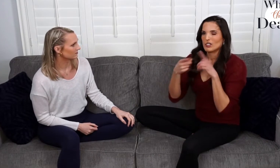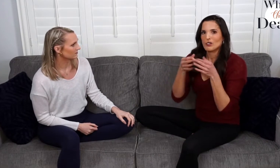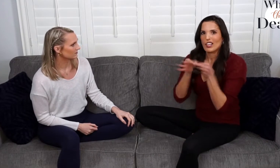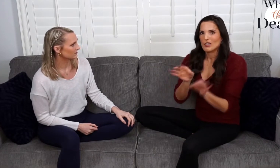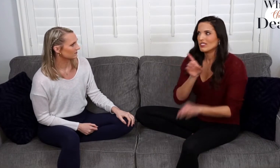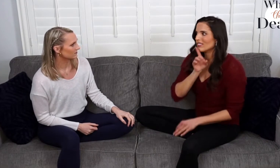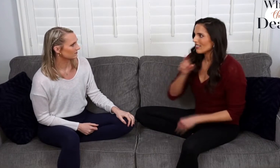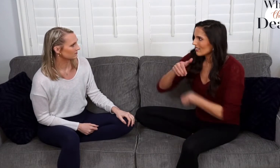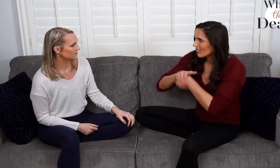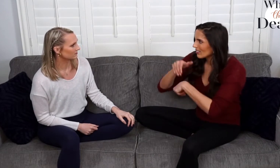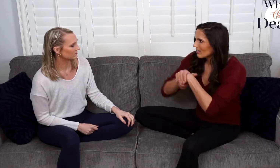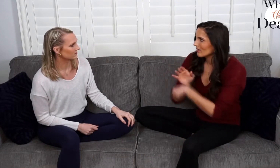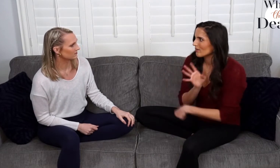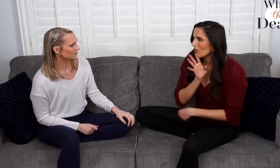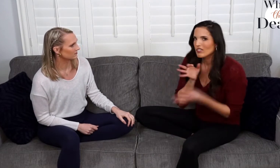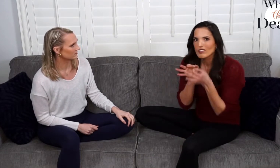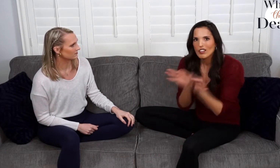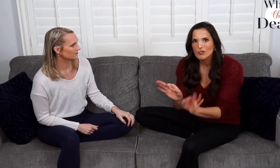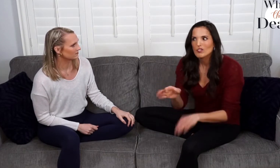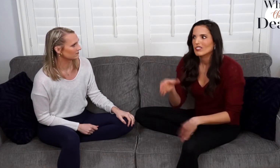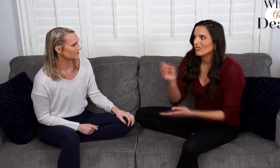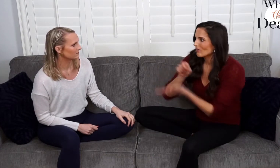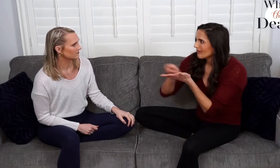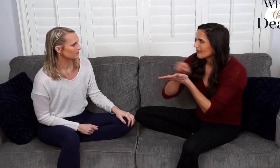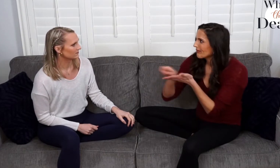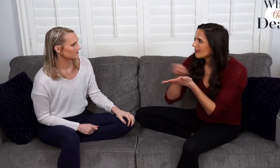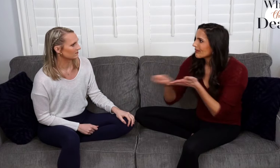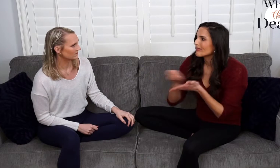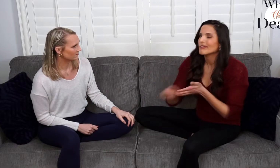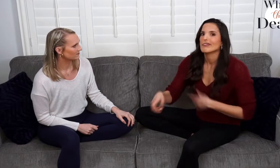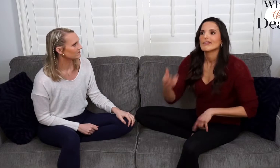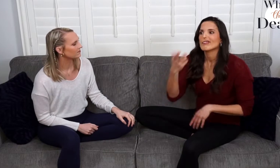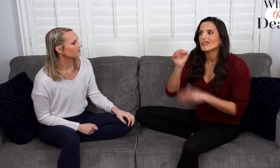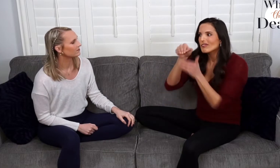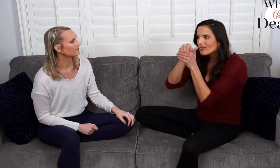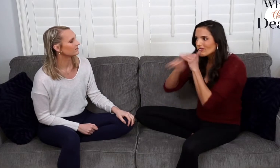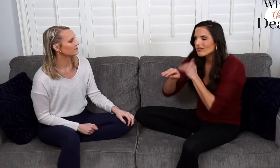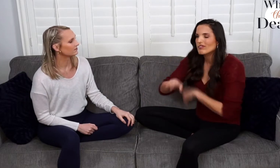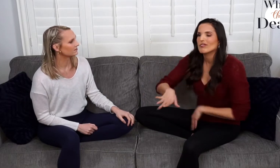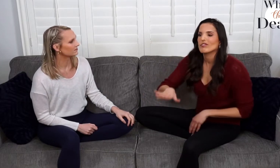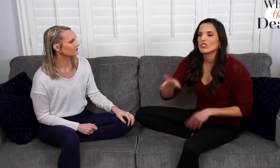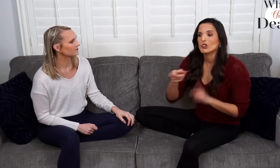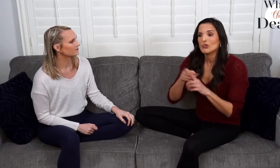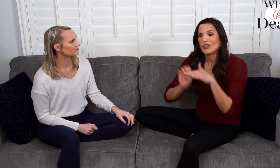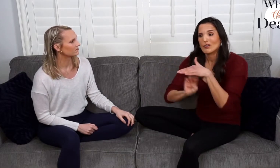to language was English and the spoken language and writing and it wasn't until I went into Elementary